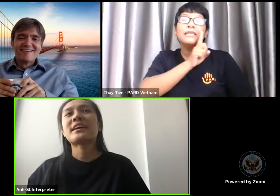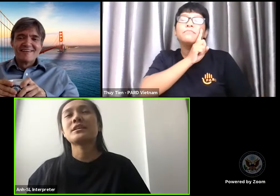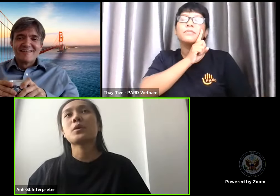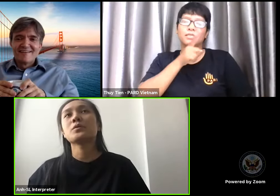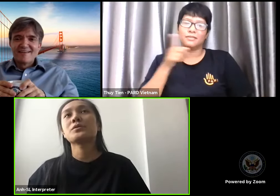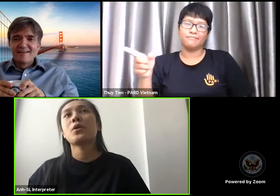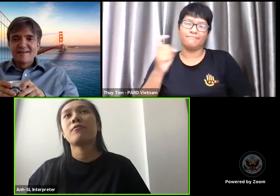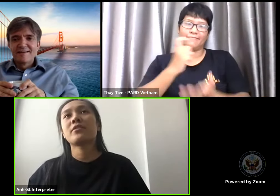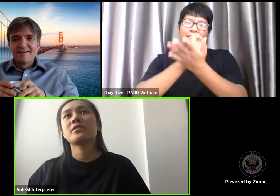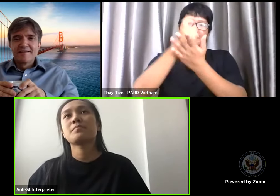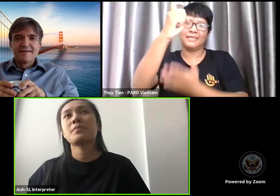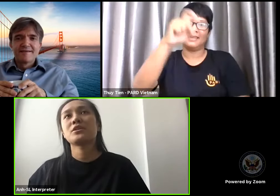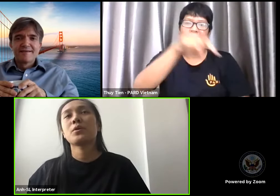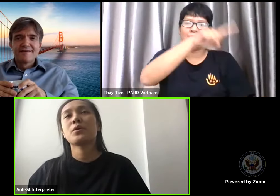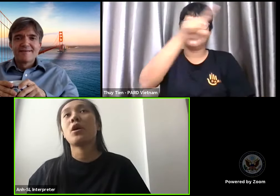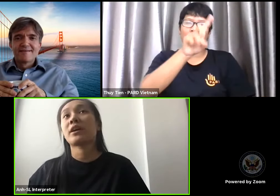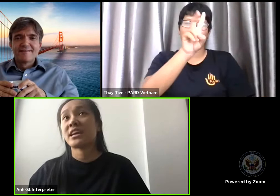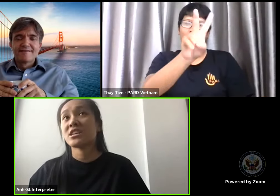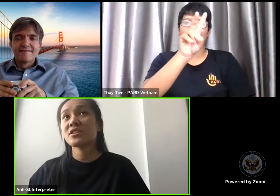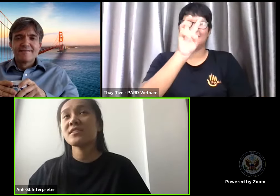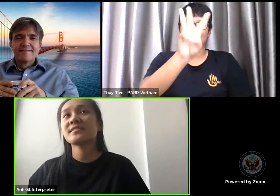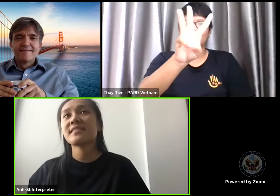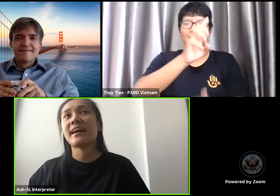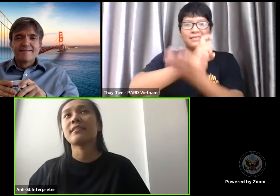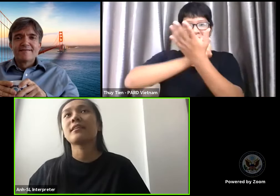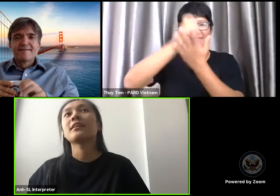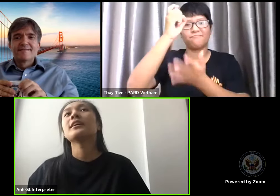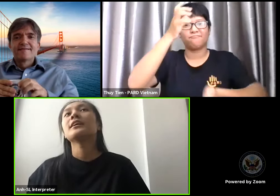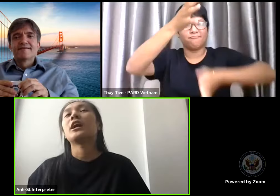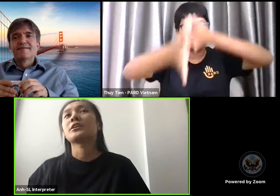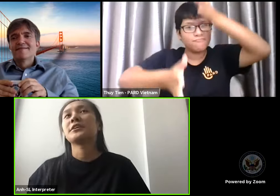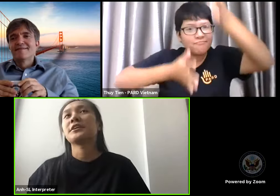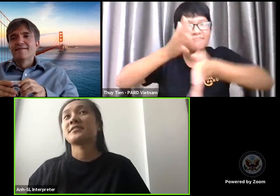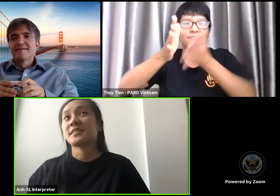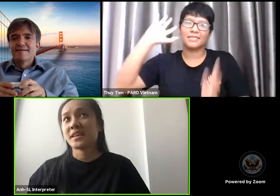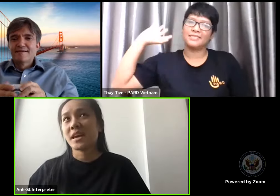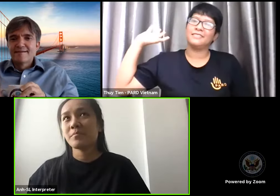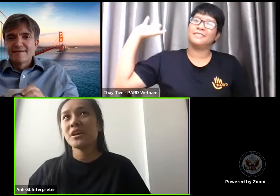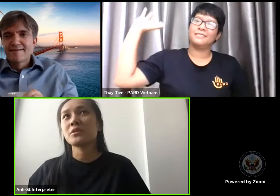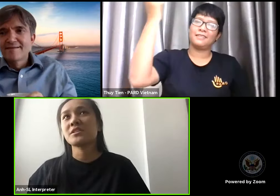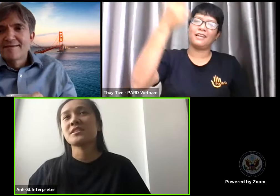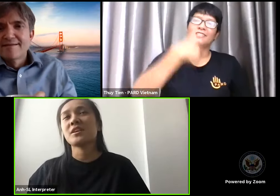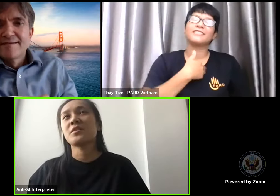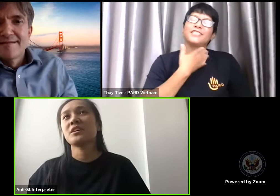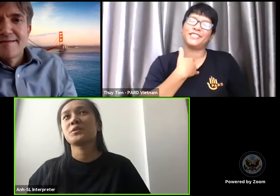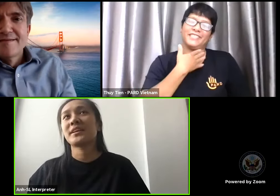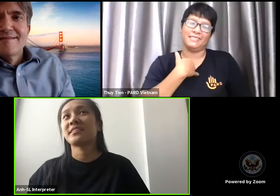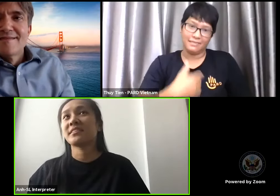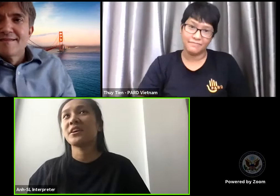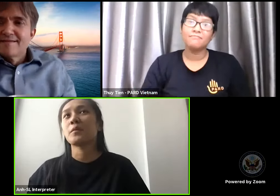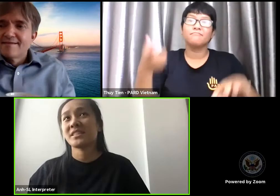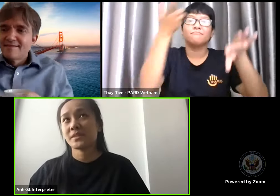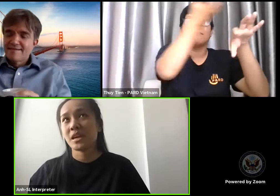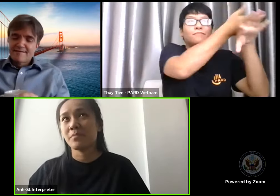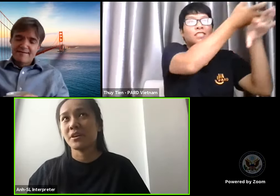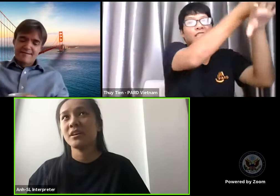there is also a very special occasions that occur in September which is on the 23rd of September,